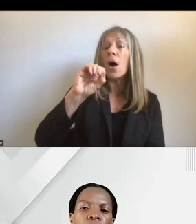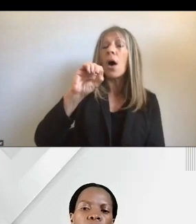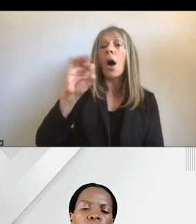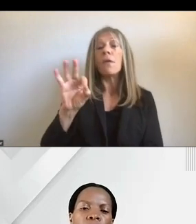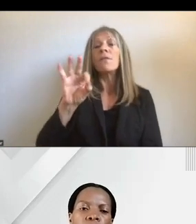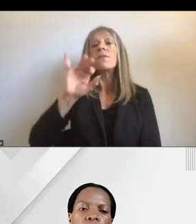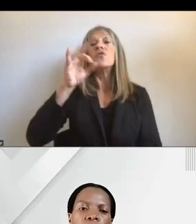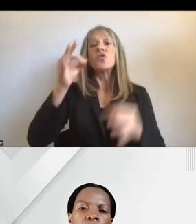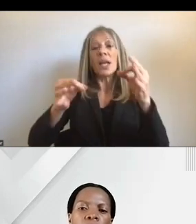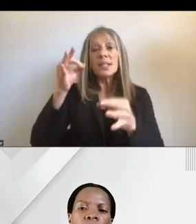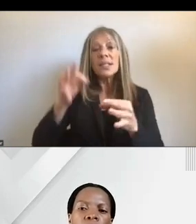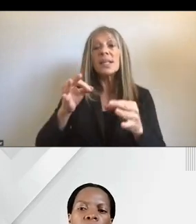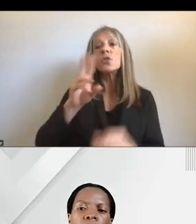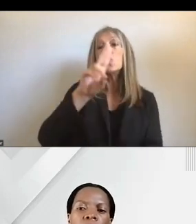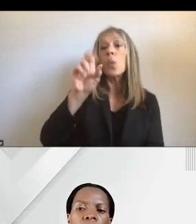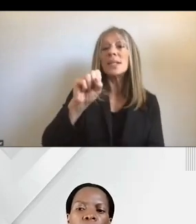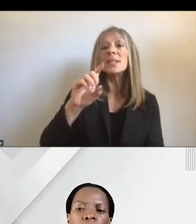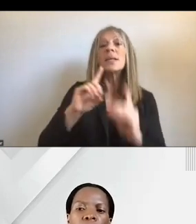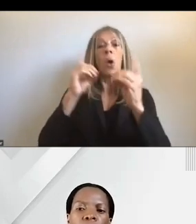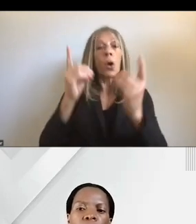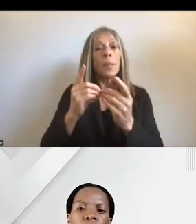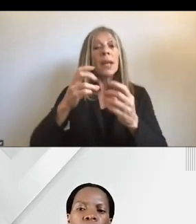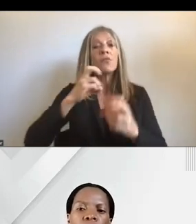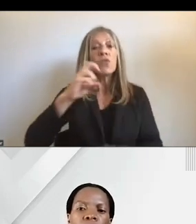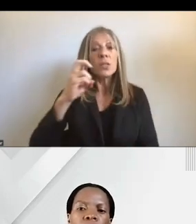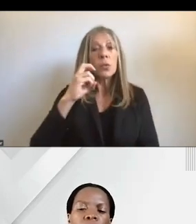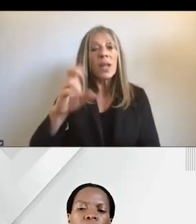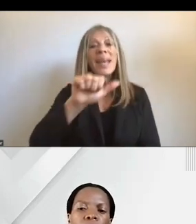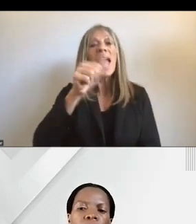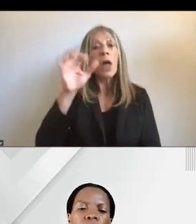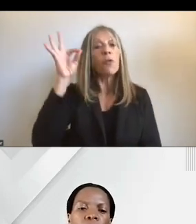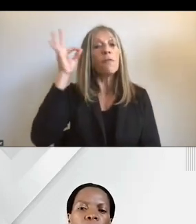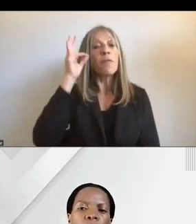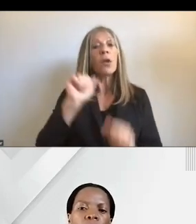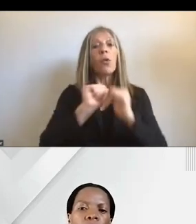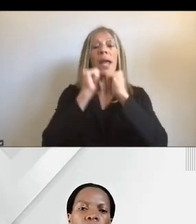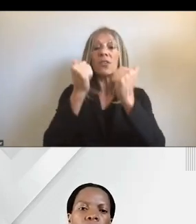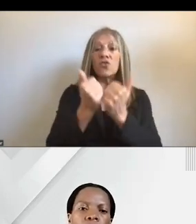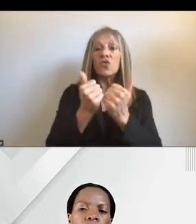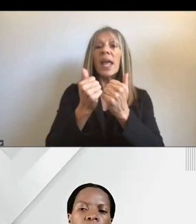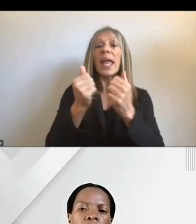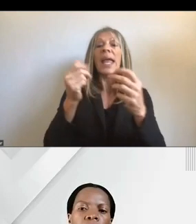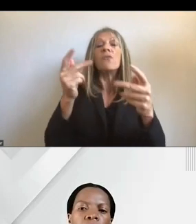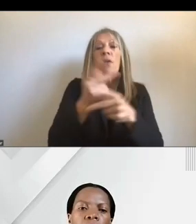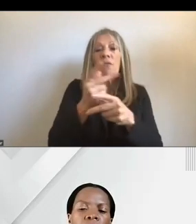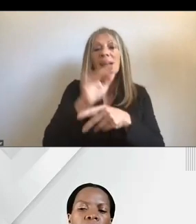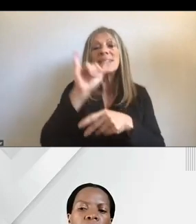Department of Transportation, and other federal agencies in revising the proposed text, and have